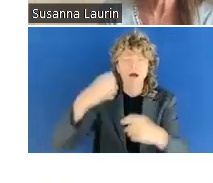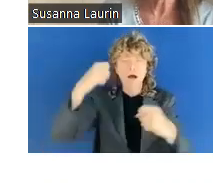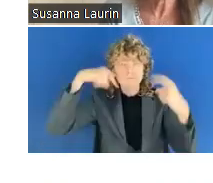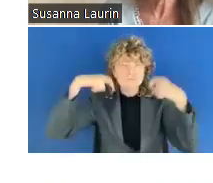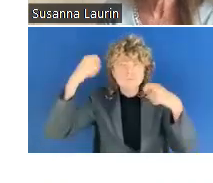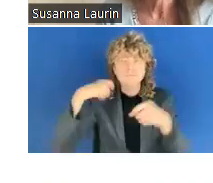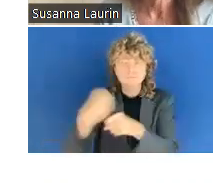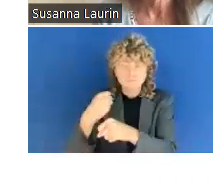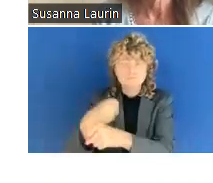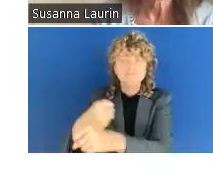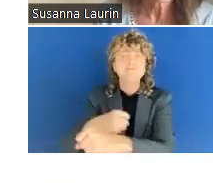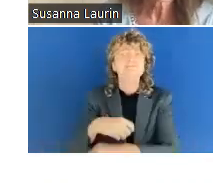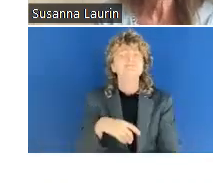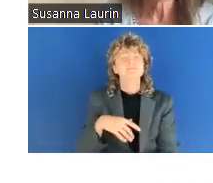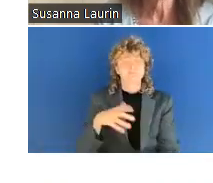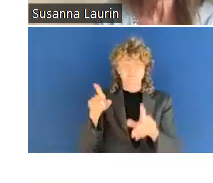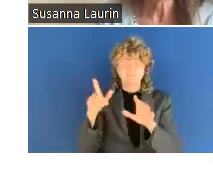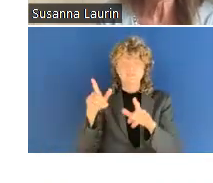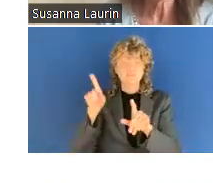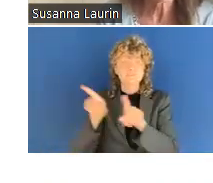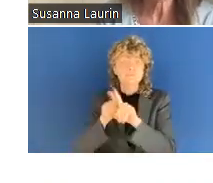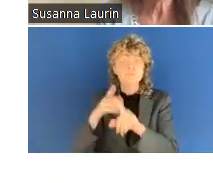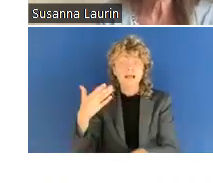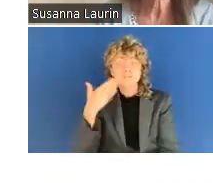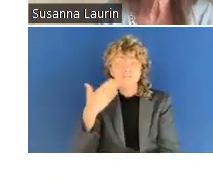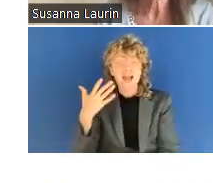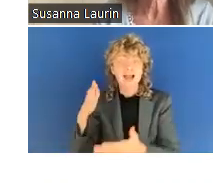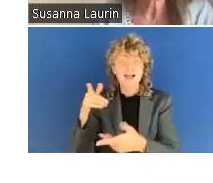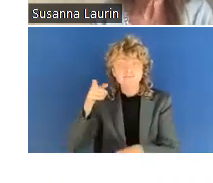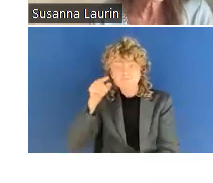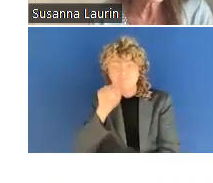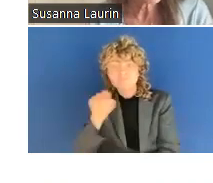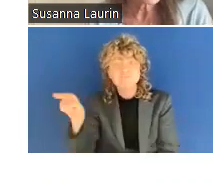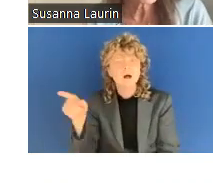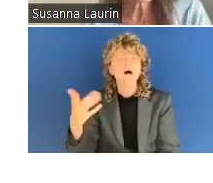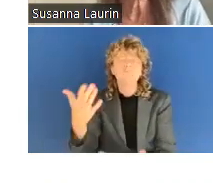our Czech friends who have increased the number of participants, live participants